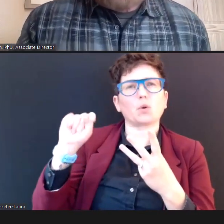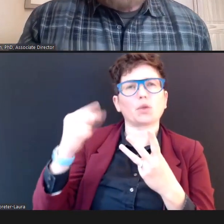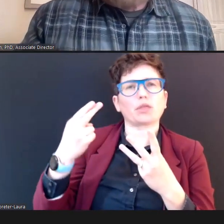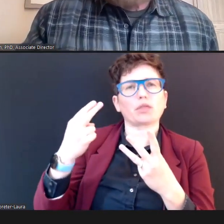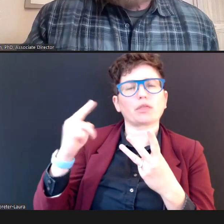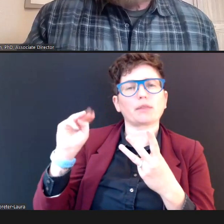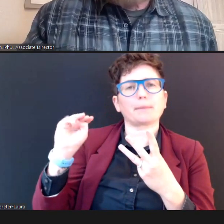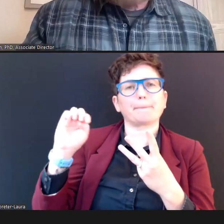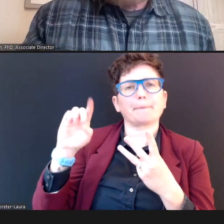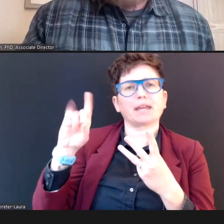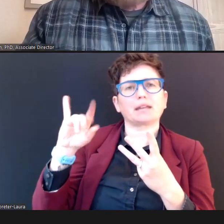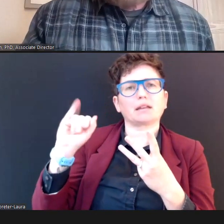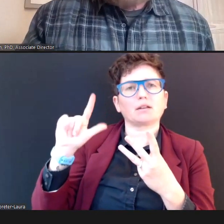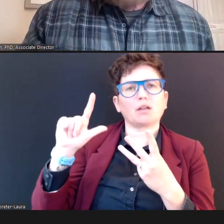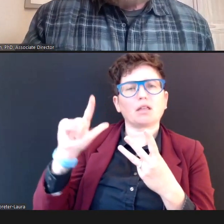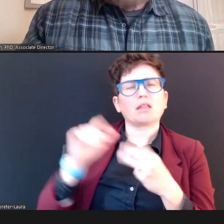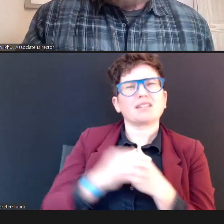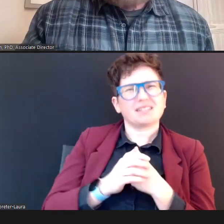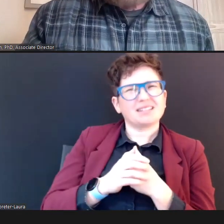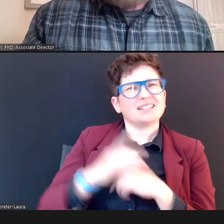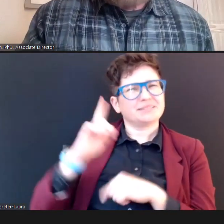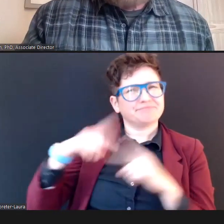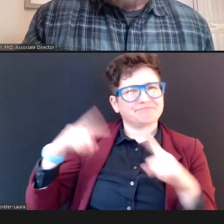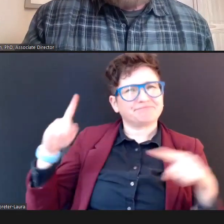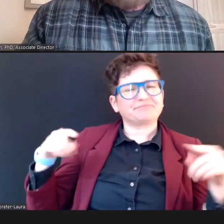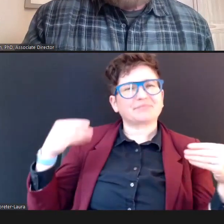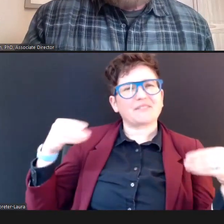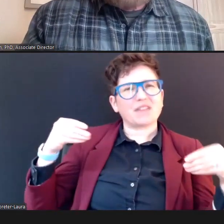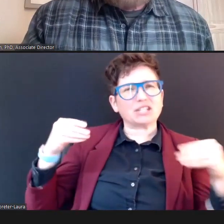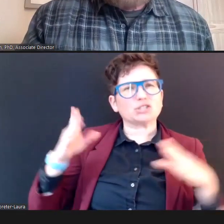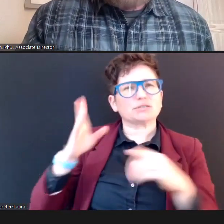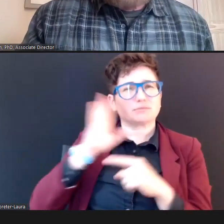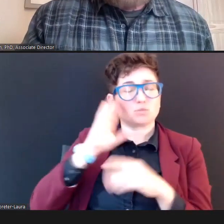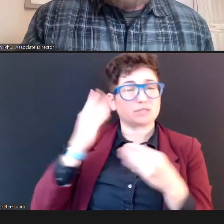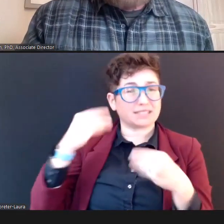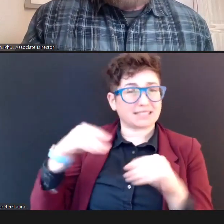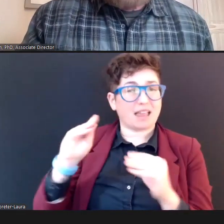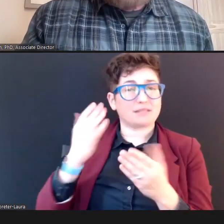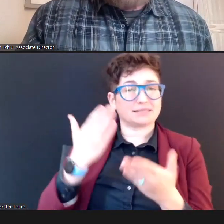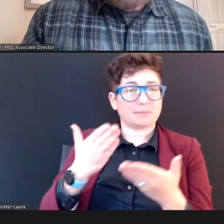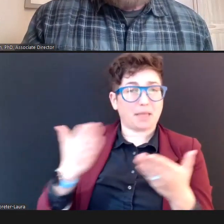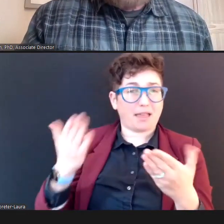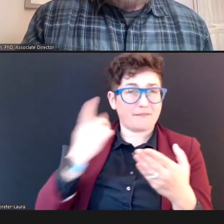there's um you know various vendors that